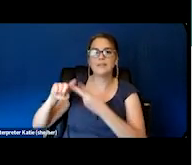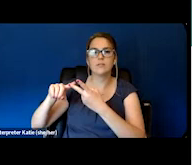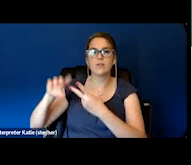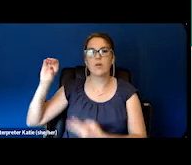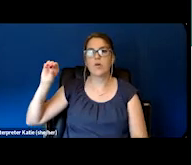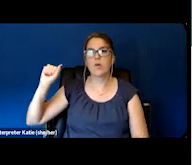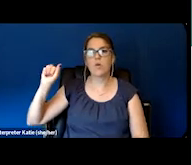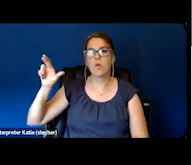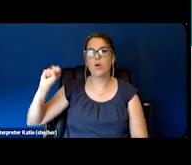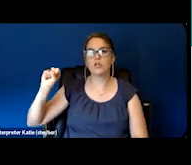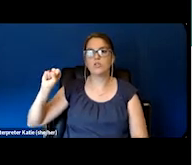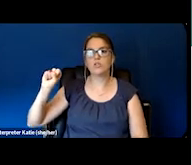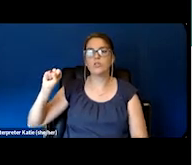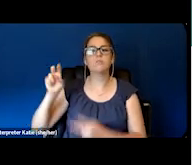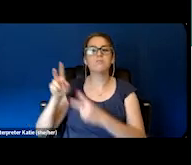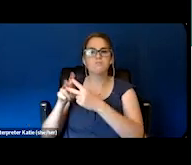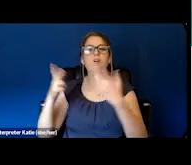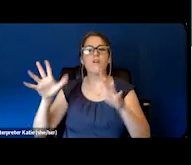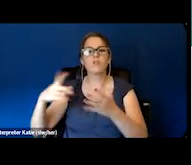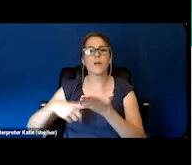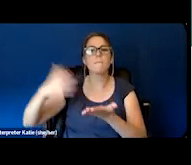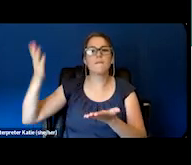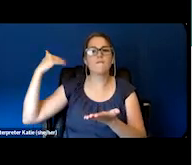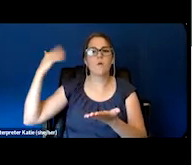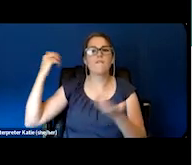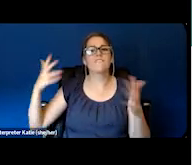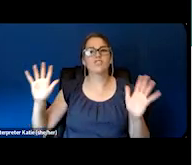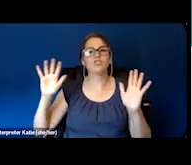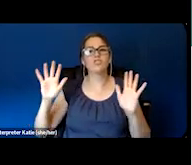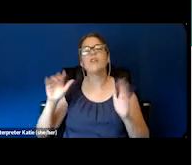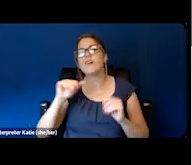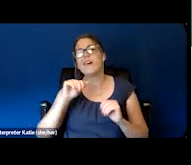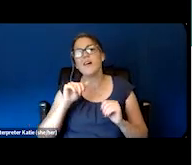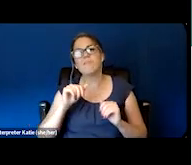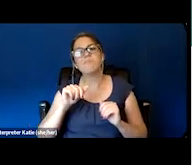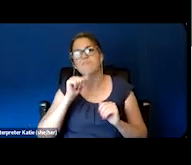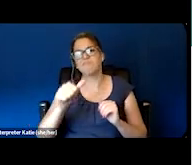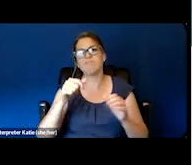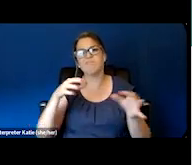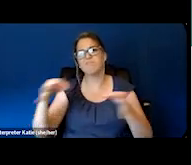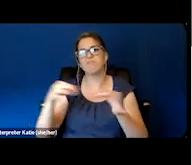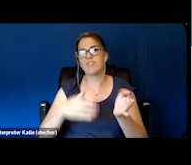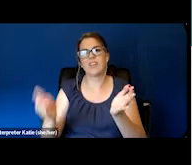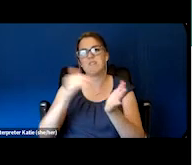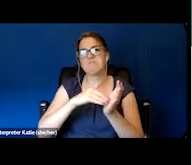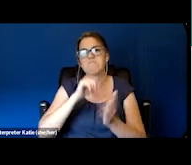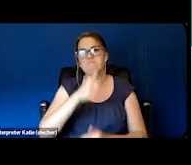which really, we're not gonna go back through all of them, but really it focuses on working collaboratively